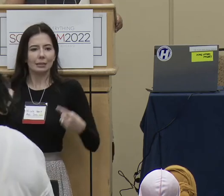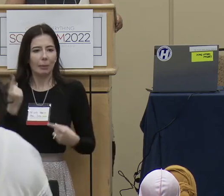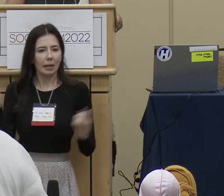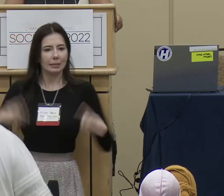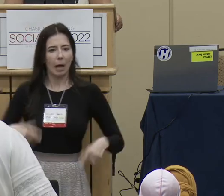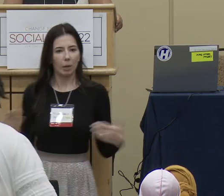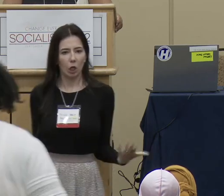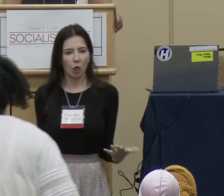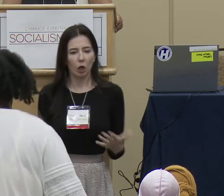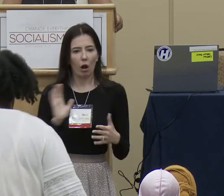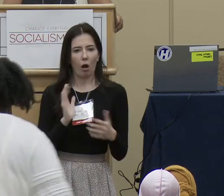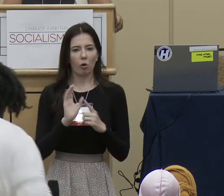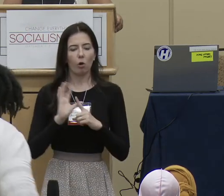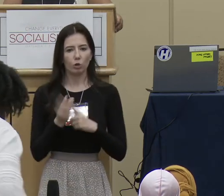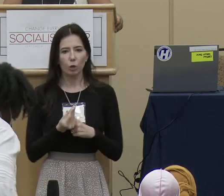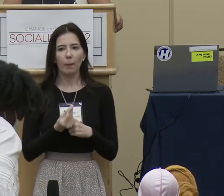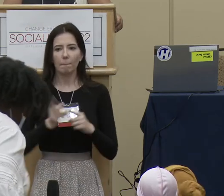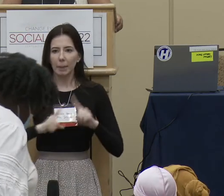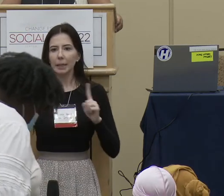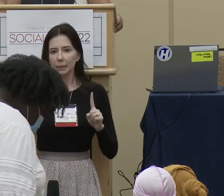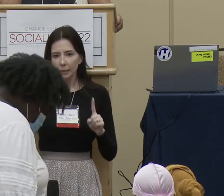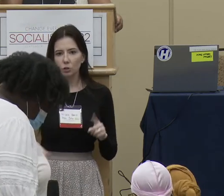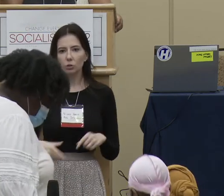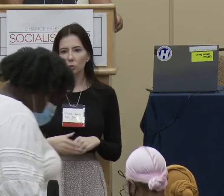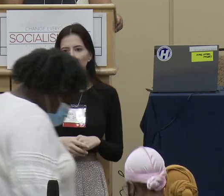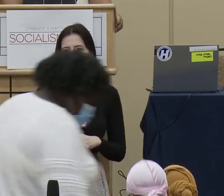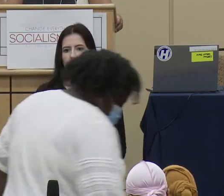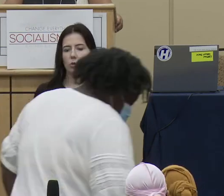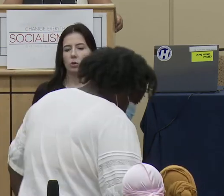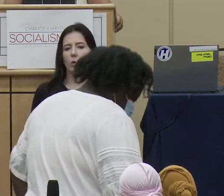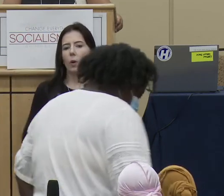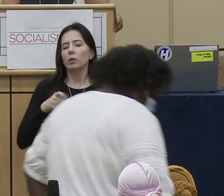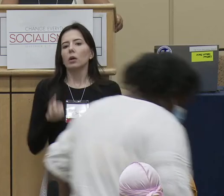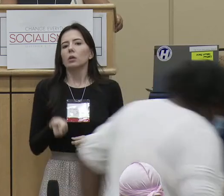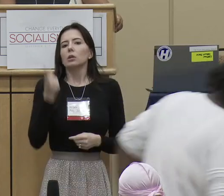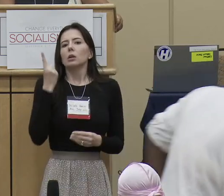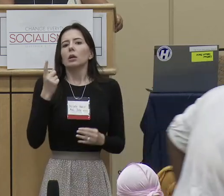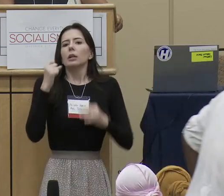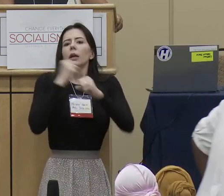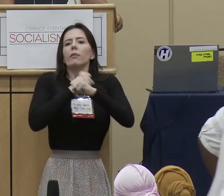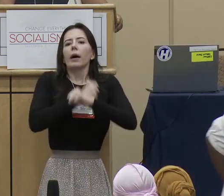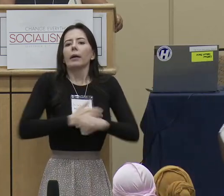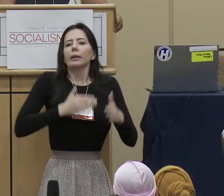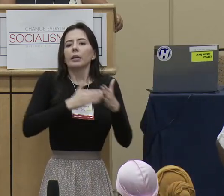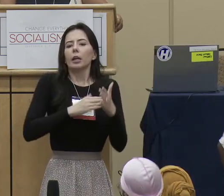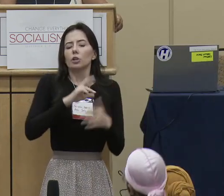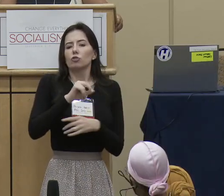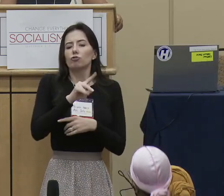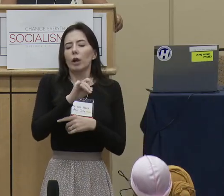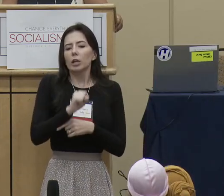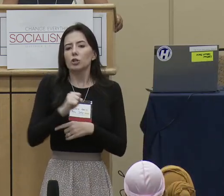. We have to take it seriously. So, that fight for ideological clarity is very important. And we have to understand,